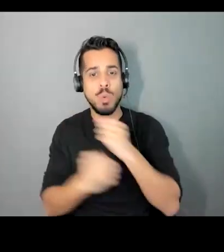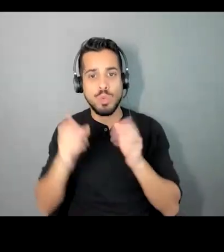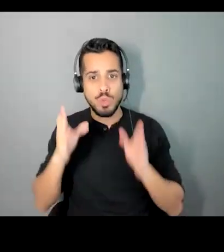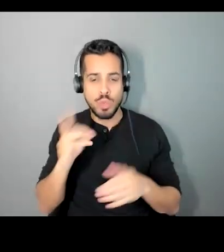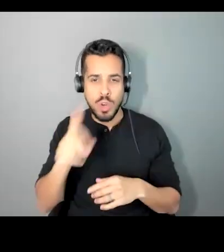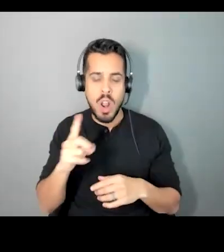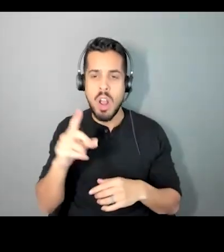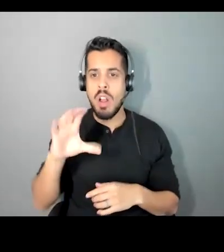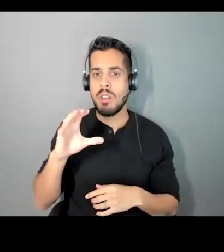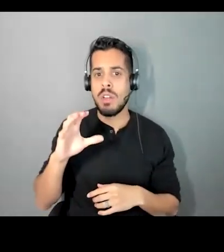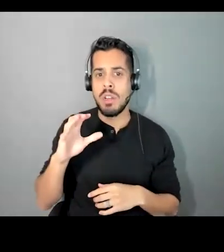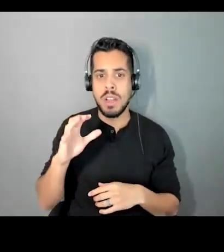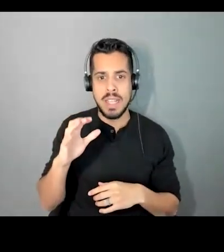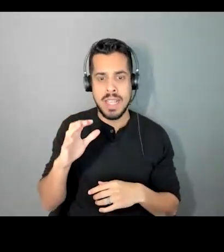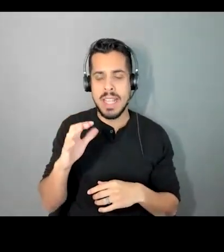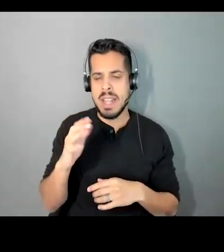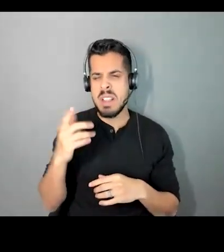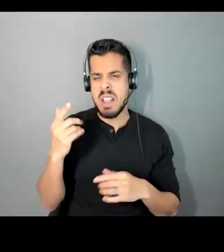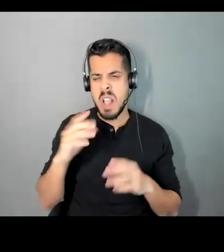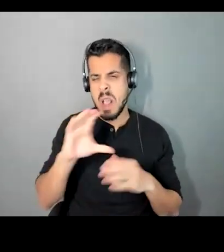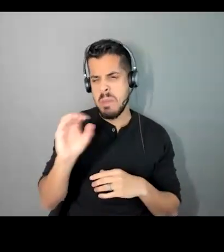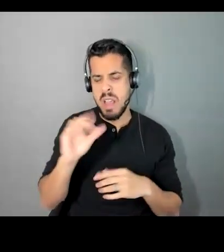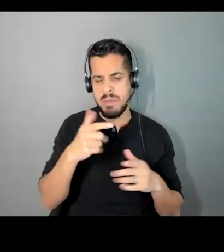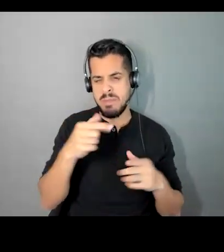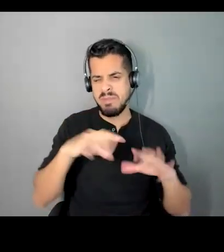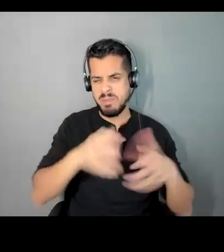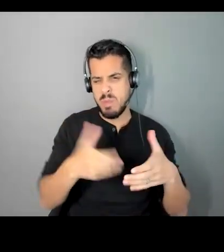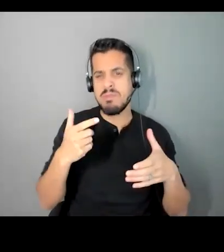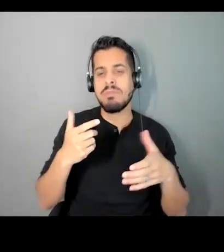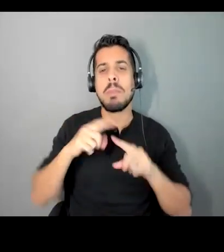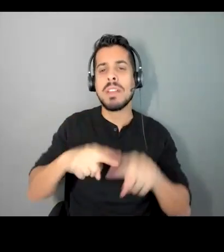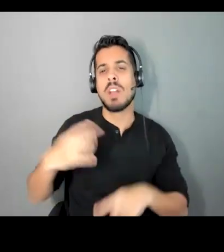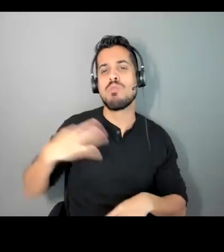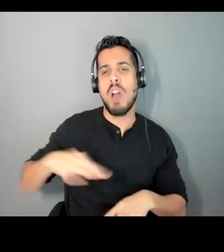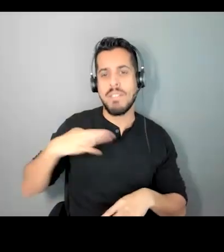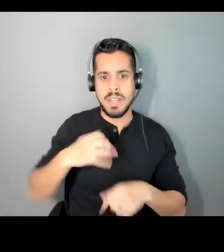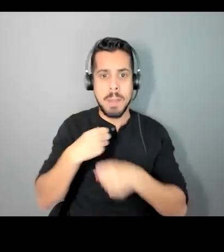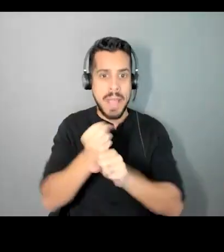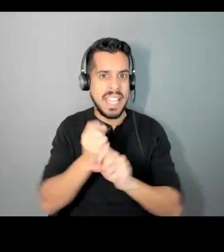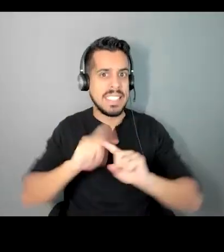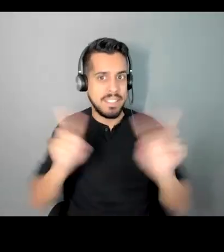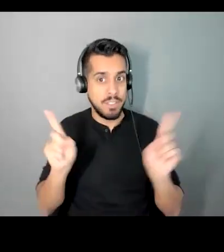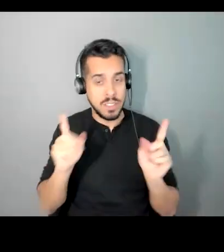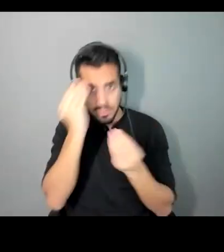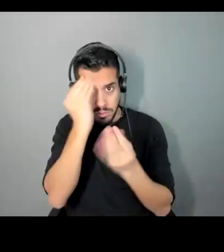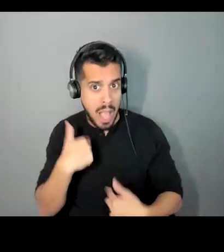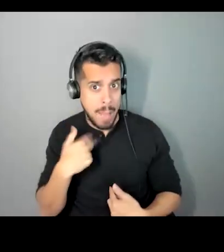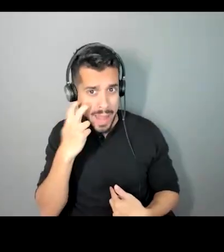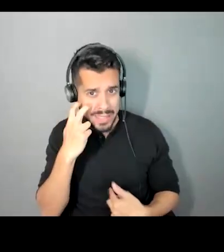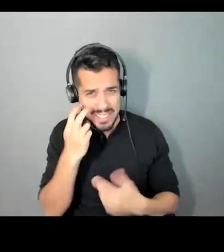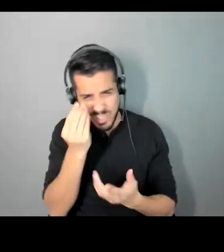truly making a global difference. And, uh... let's see here. I'm blind. Just, uh... to let you all know.